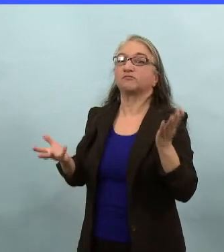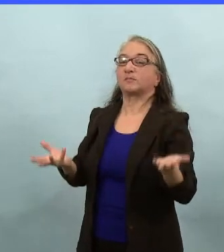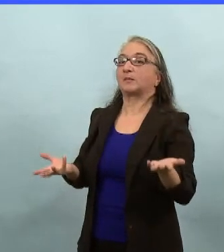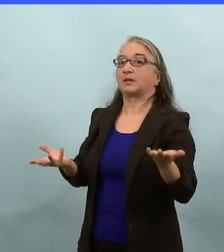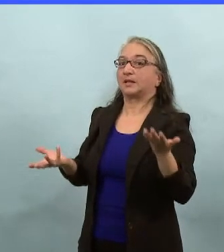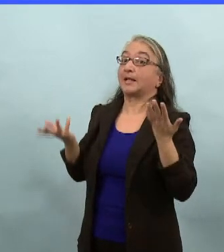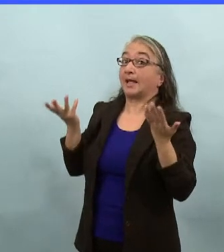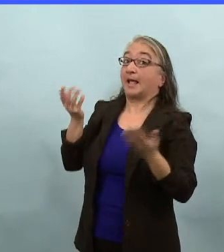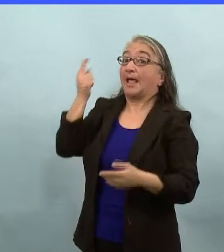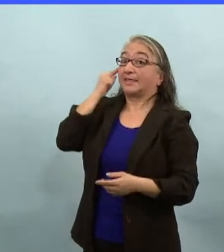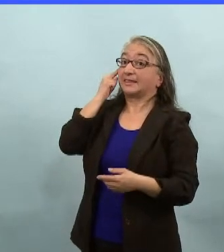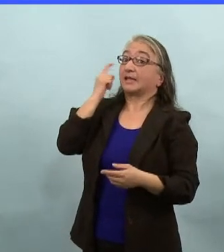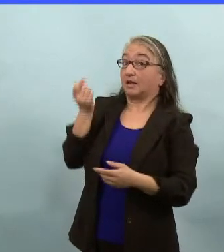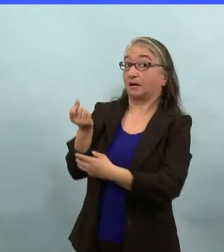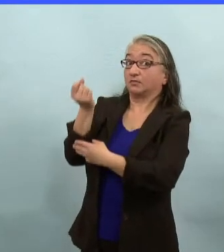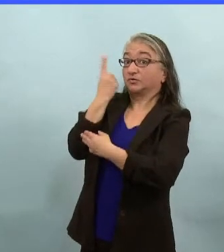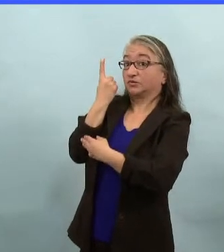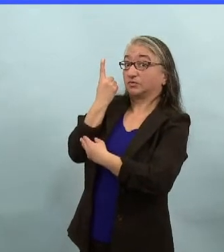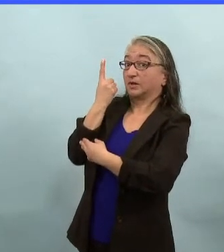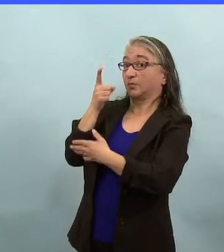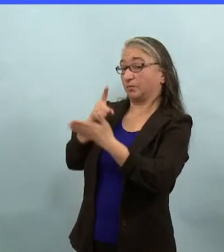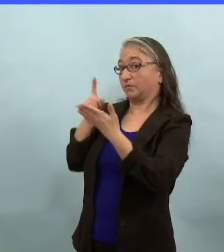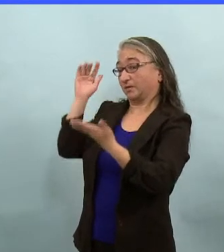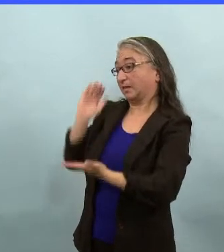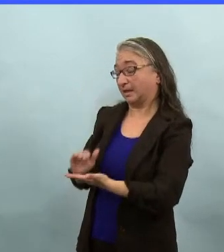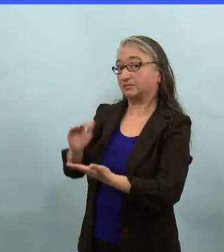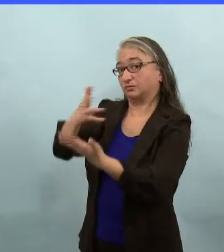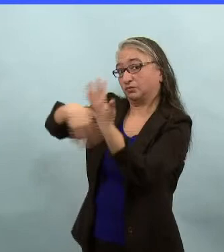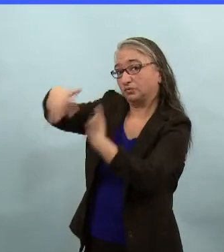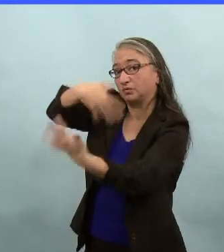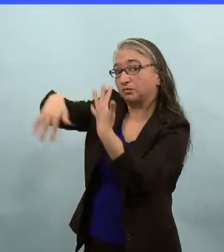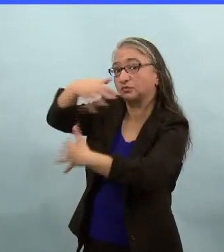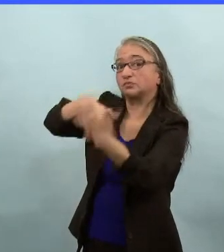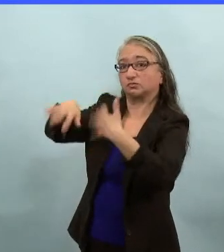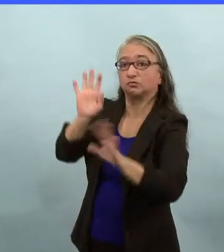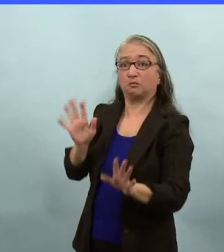message can be understood by most people but there are situations where you simply can't do that i'm